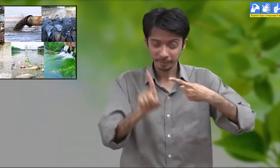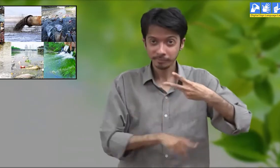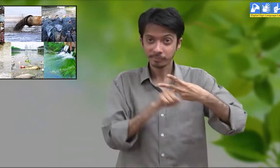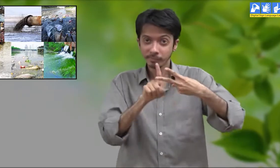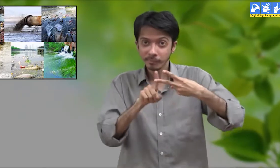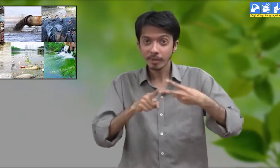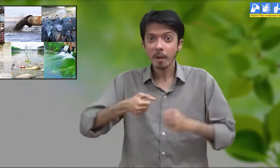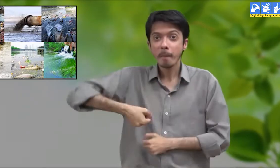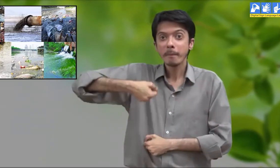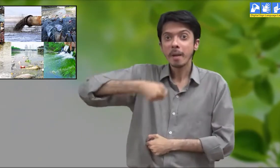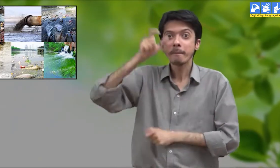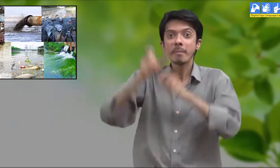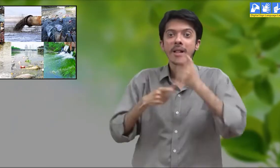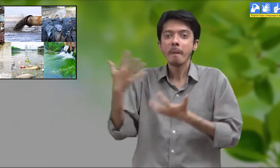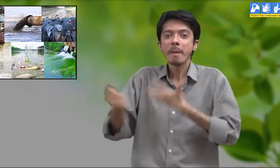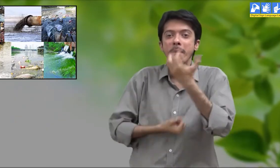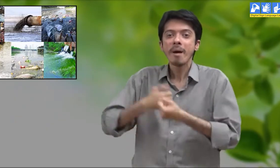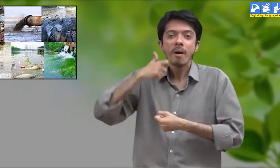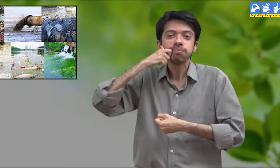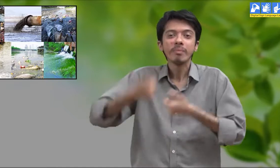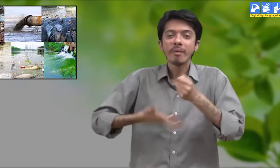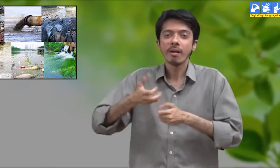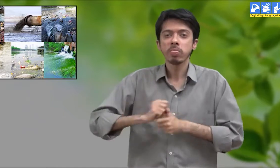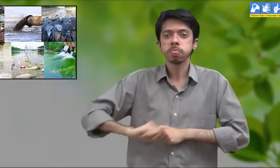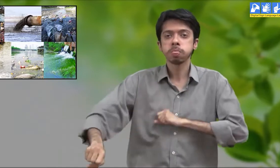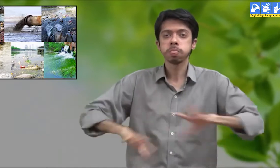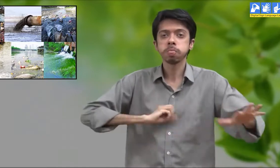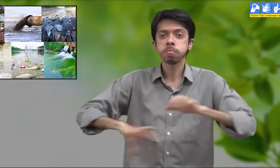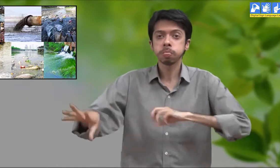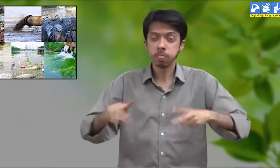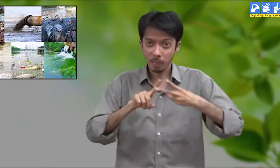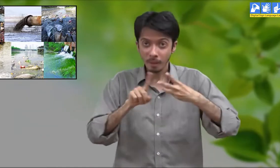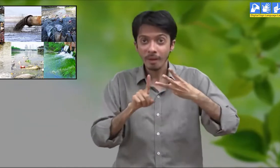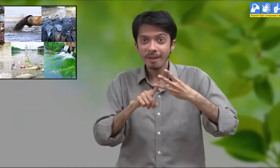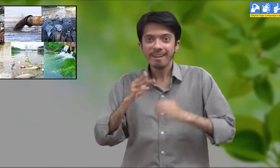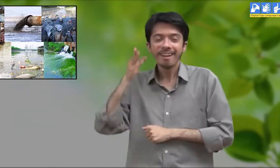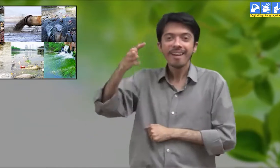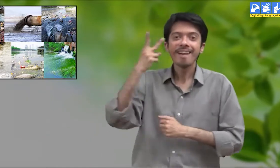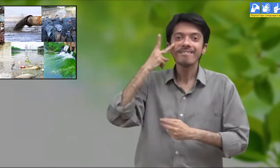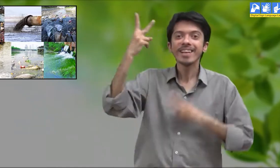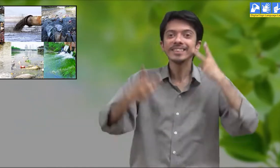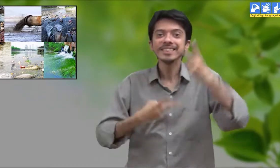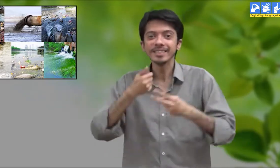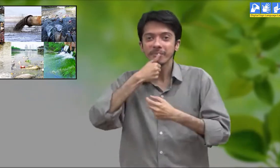This was the first reason. Another reason is the people dumping plastic bags into the river